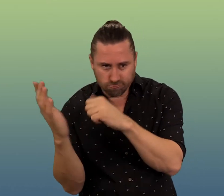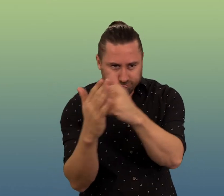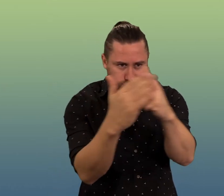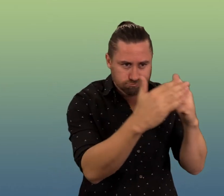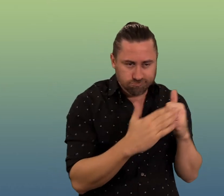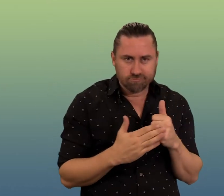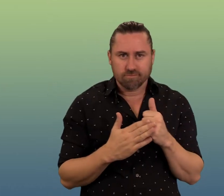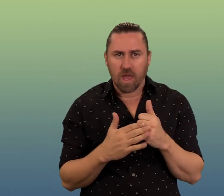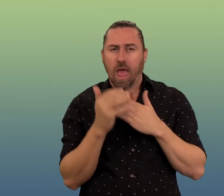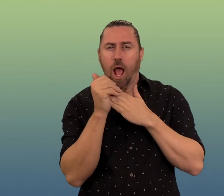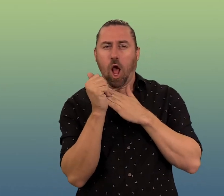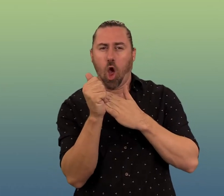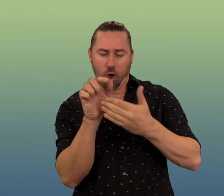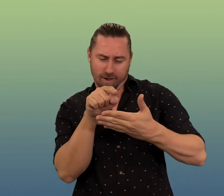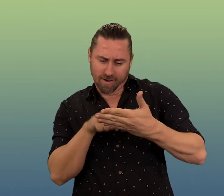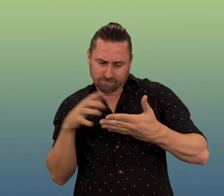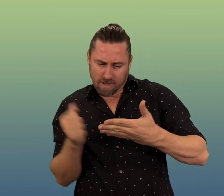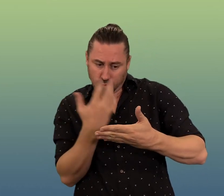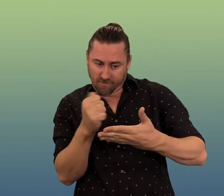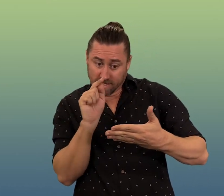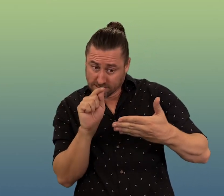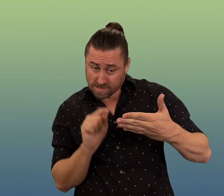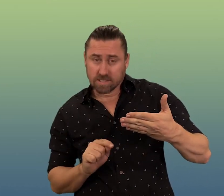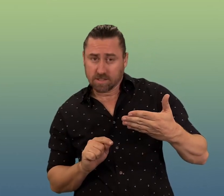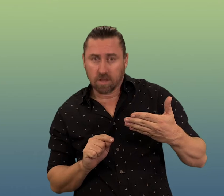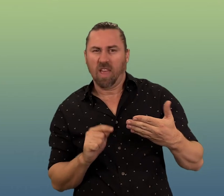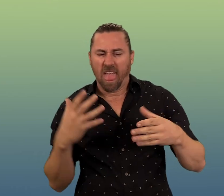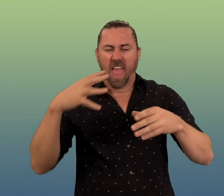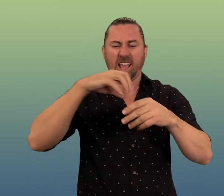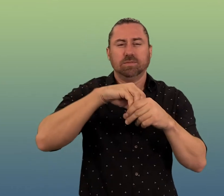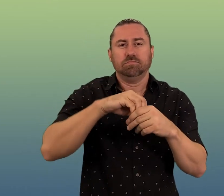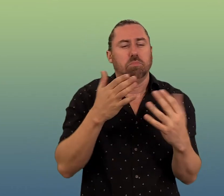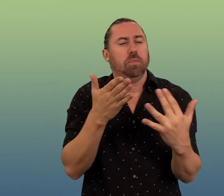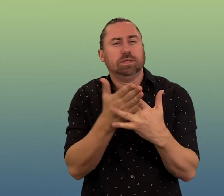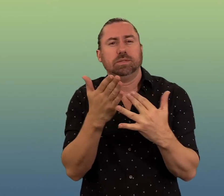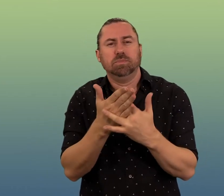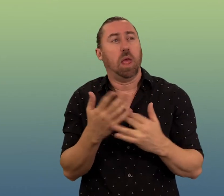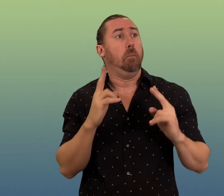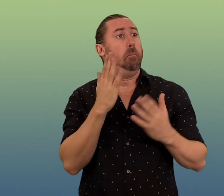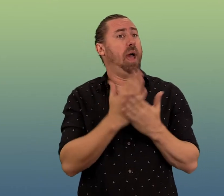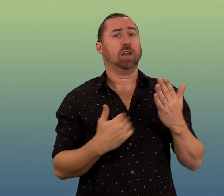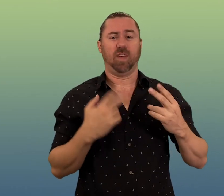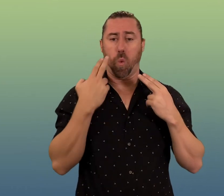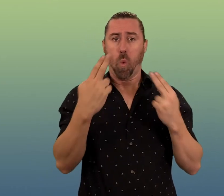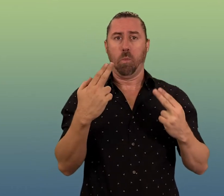embedding guiding principles and making accessibility and inclusion business as usual